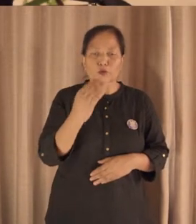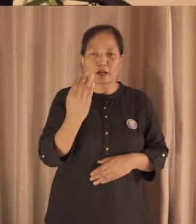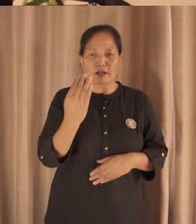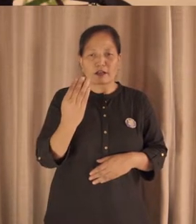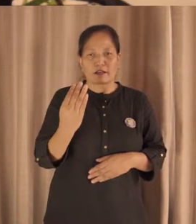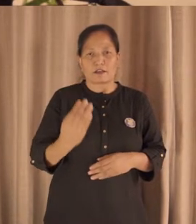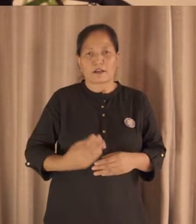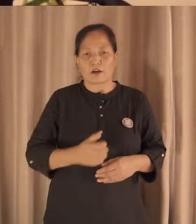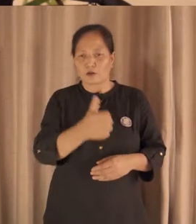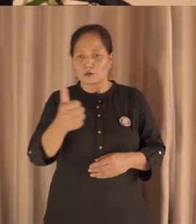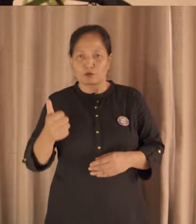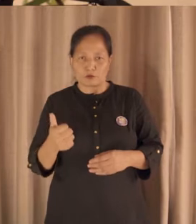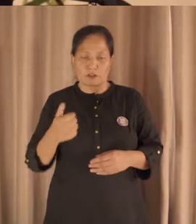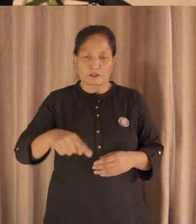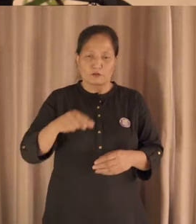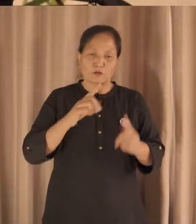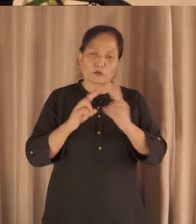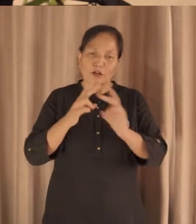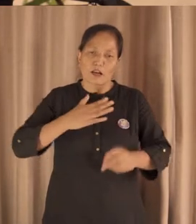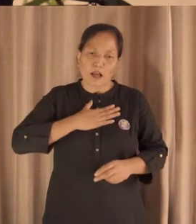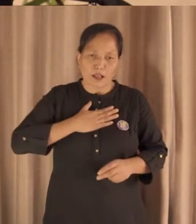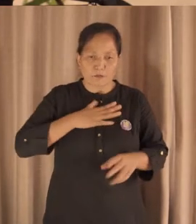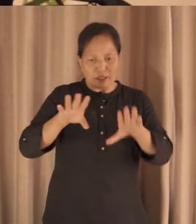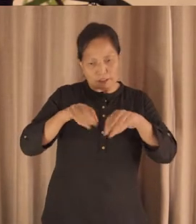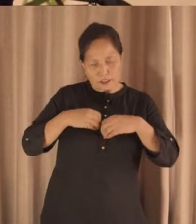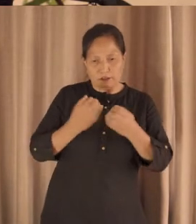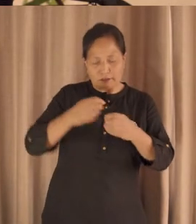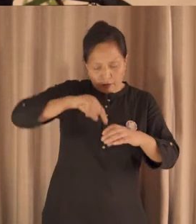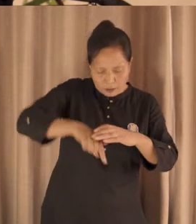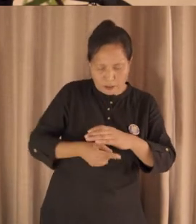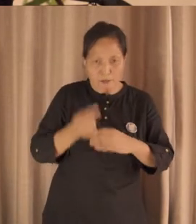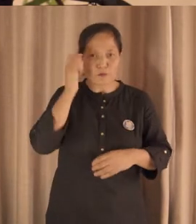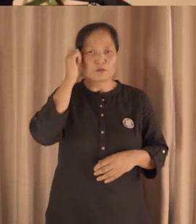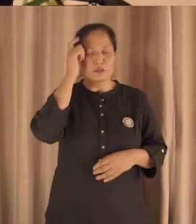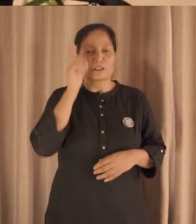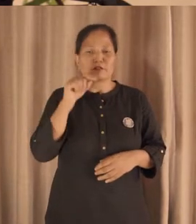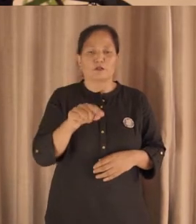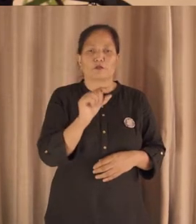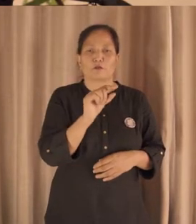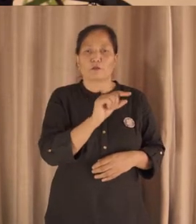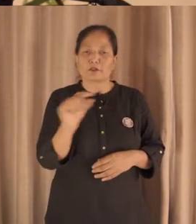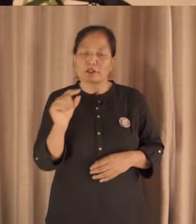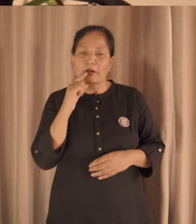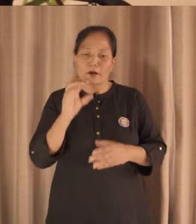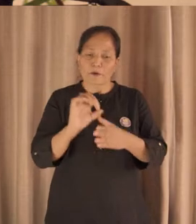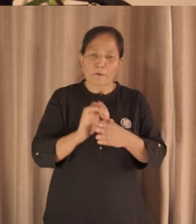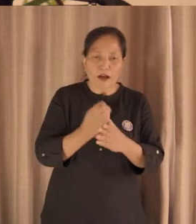Urau, Himali topke gola, siyar, tin gaaule or Baara gaaule. While the society is diverse, the state mechanism is excluded because of which our participation is missing and we